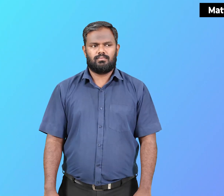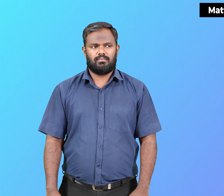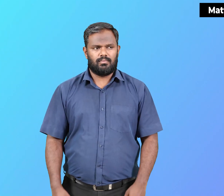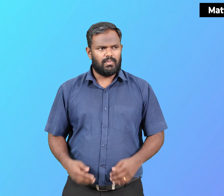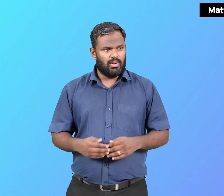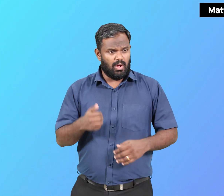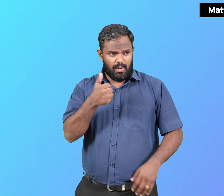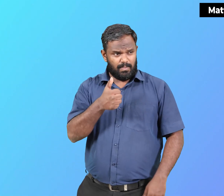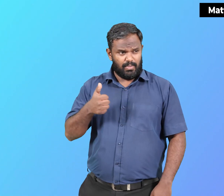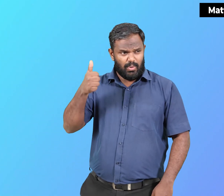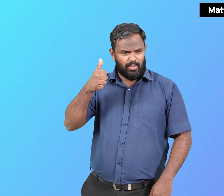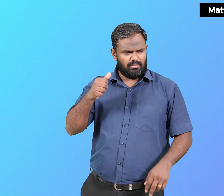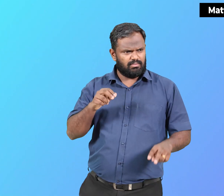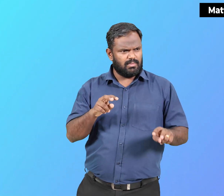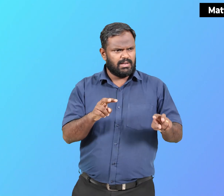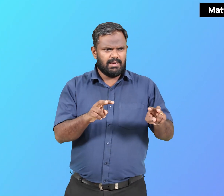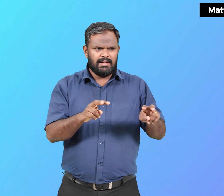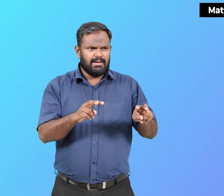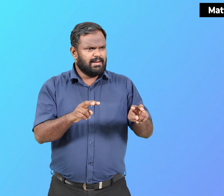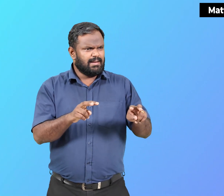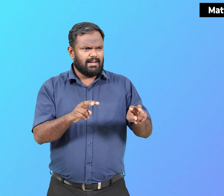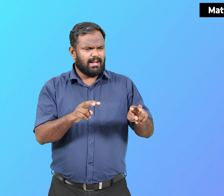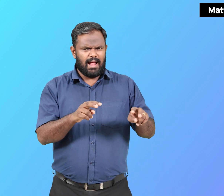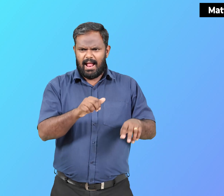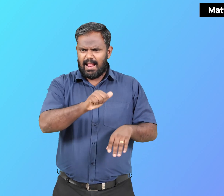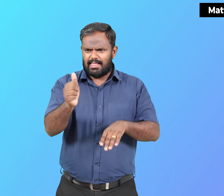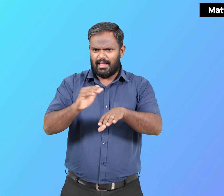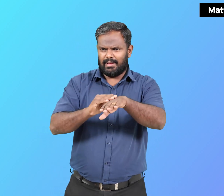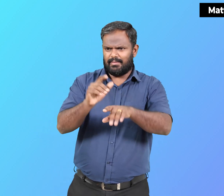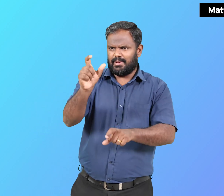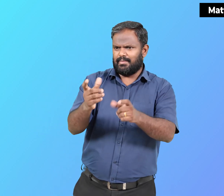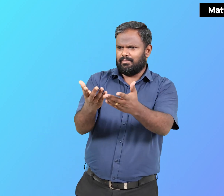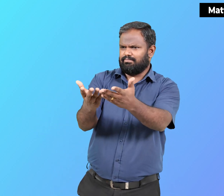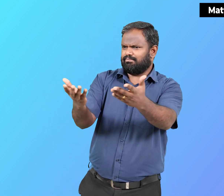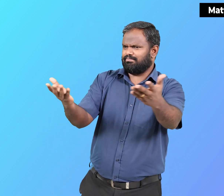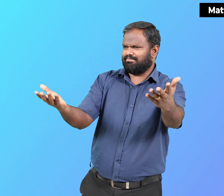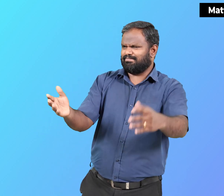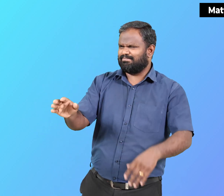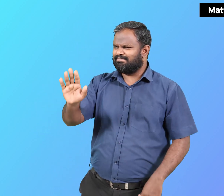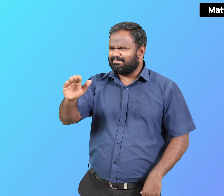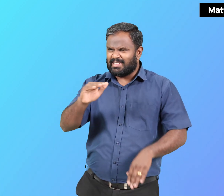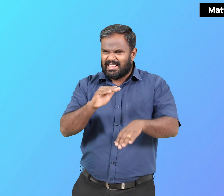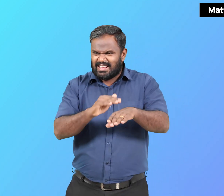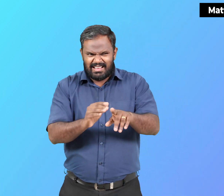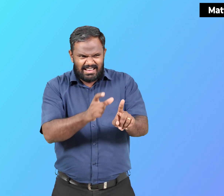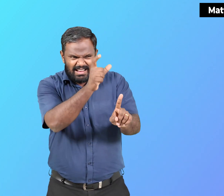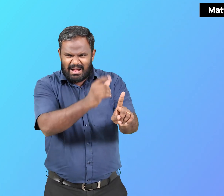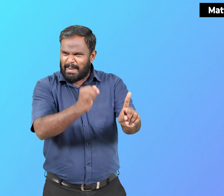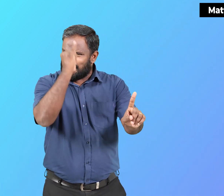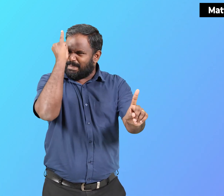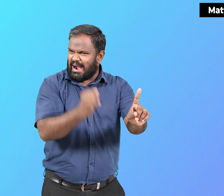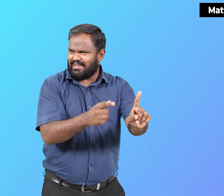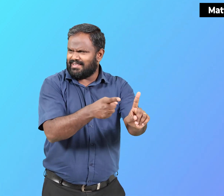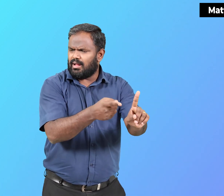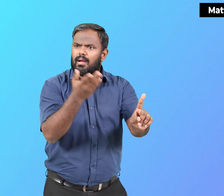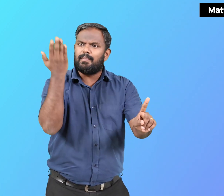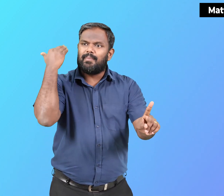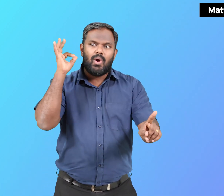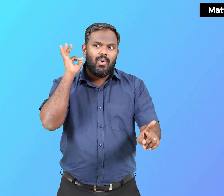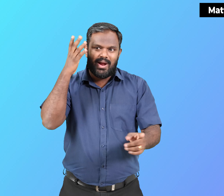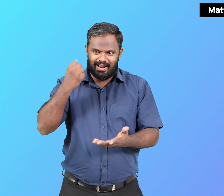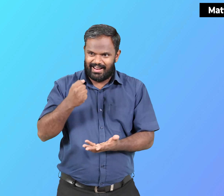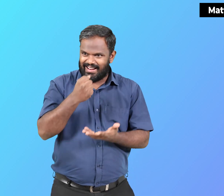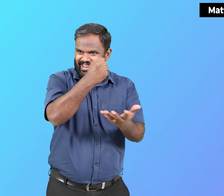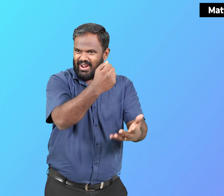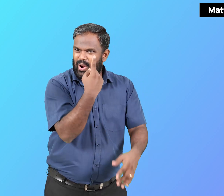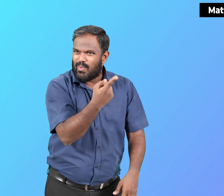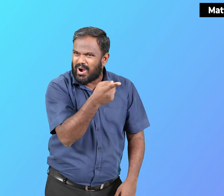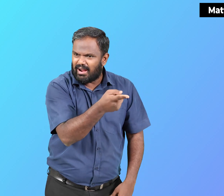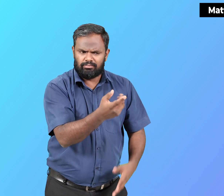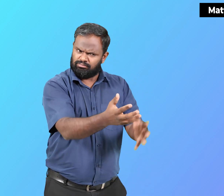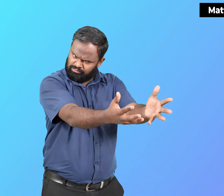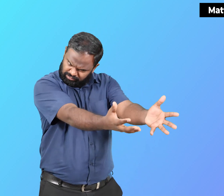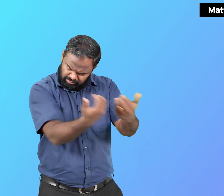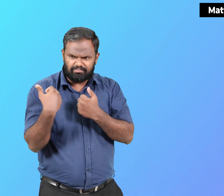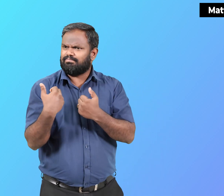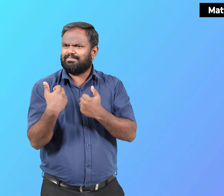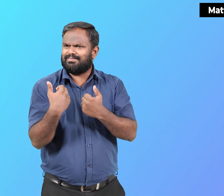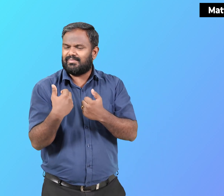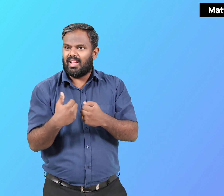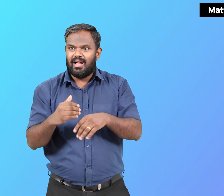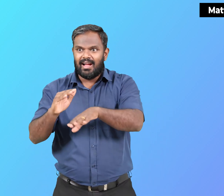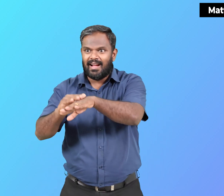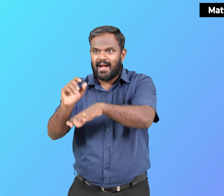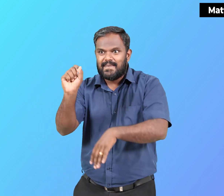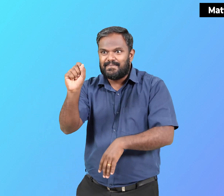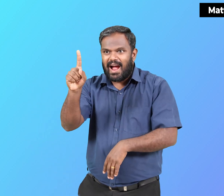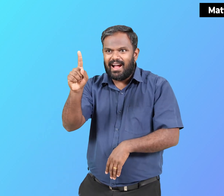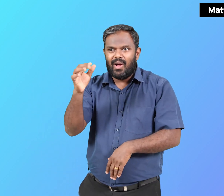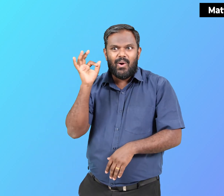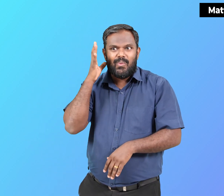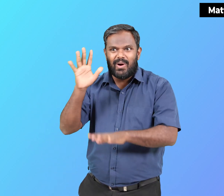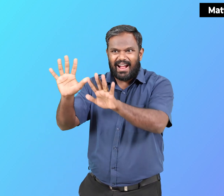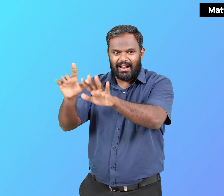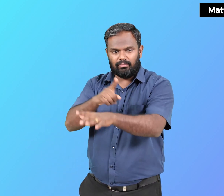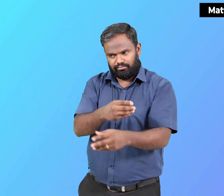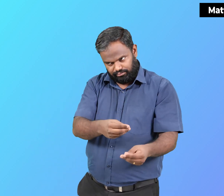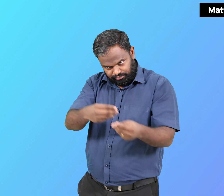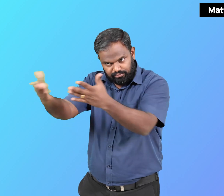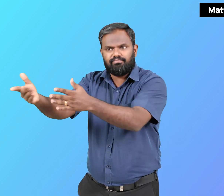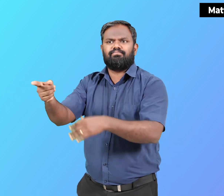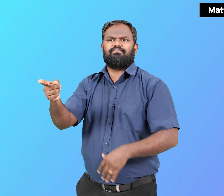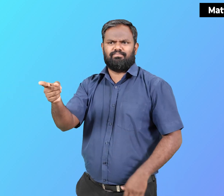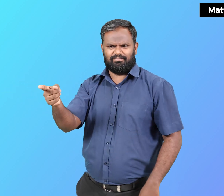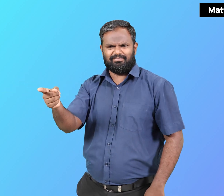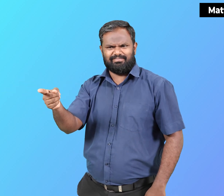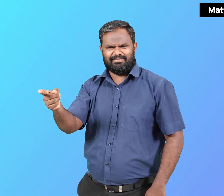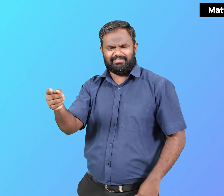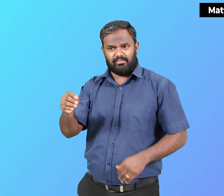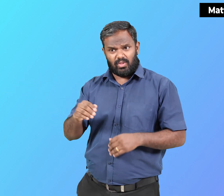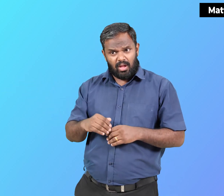“So the master told his other servants, ‘Take the one bag of money from that servant and give it to the servant who has ten bags.